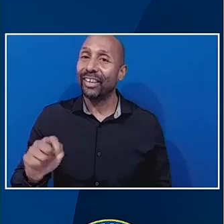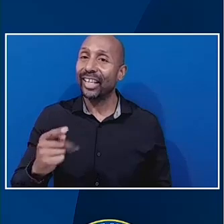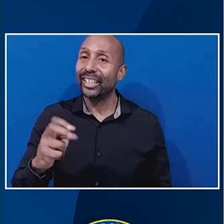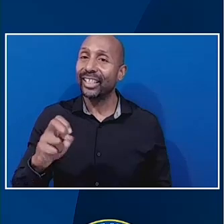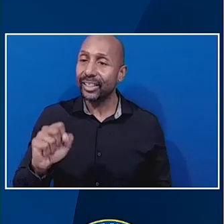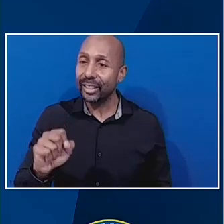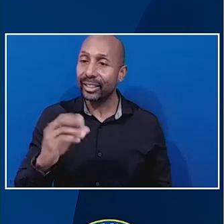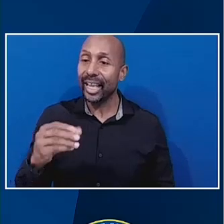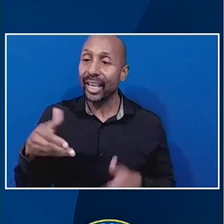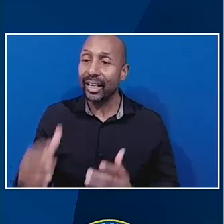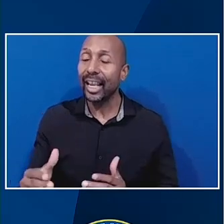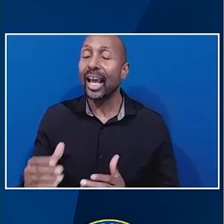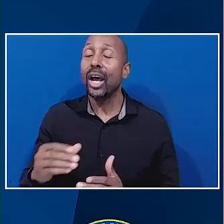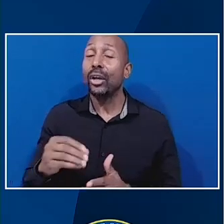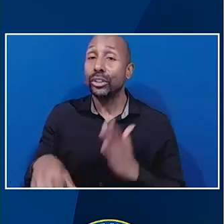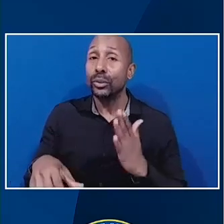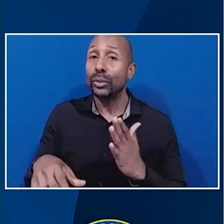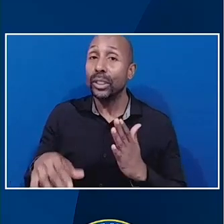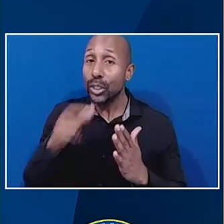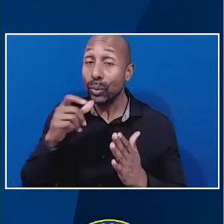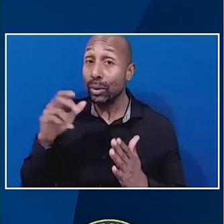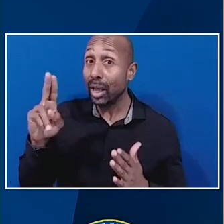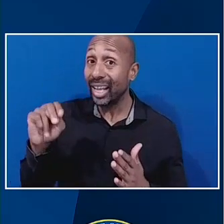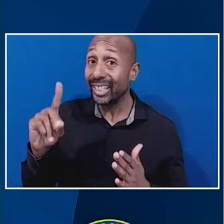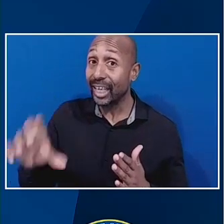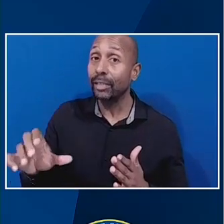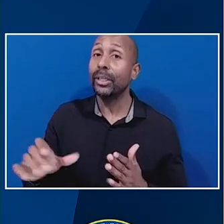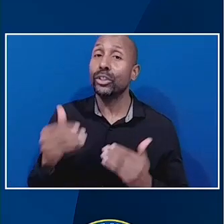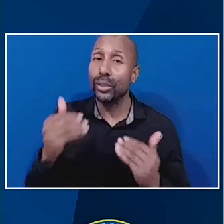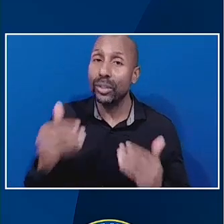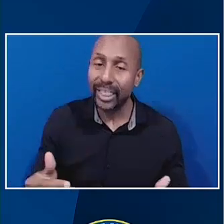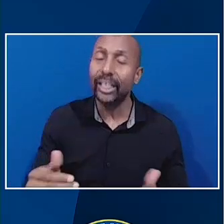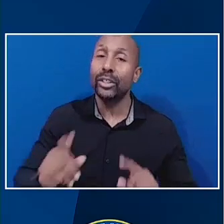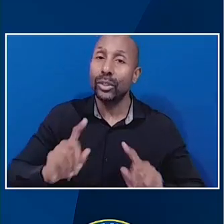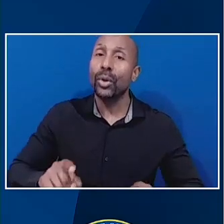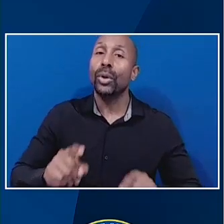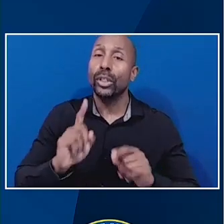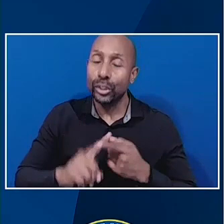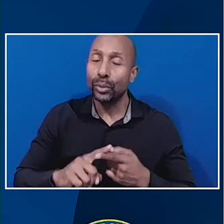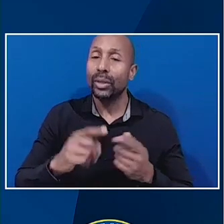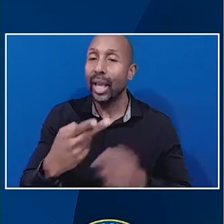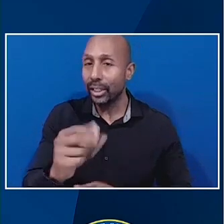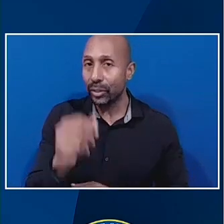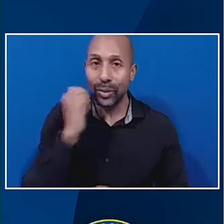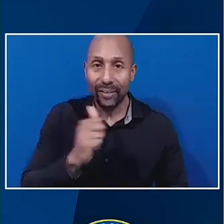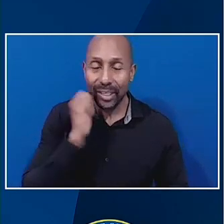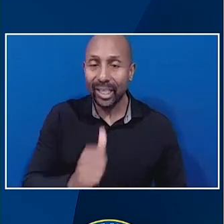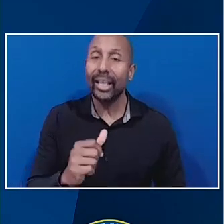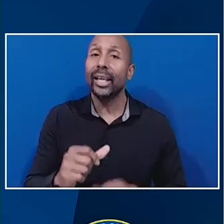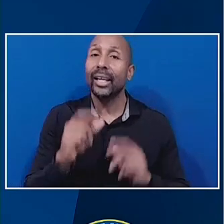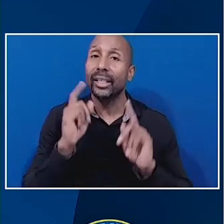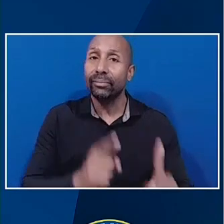year and pursuing postsecondary education. The Office of Pre-College program serves more than 30,000 students and their